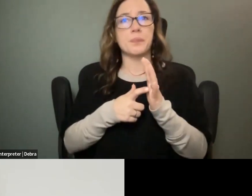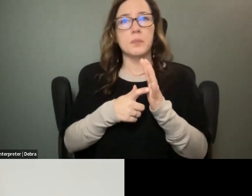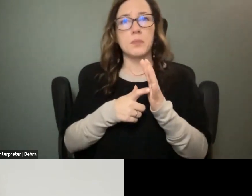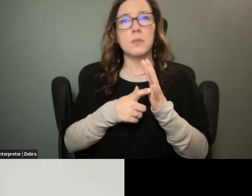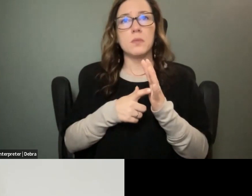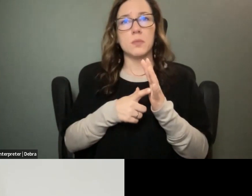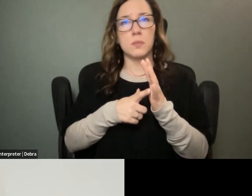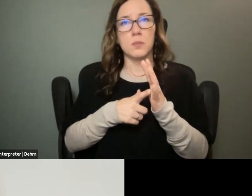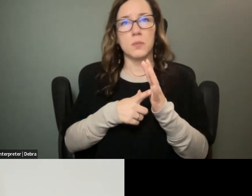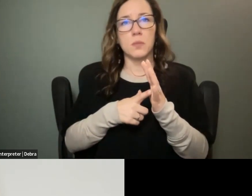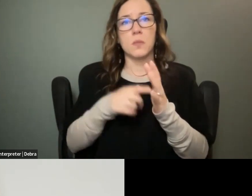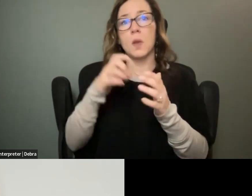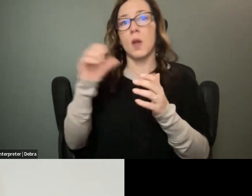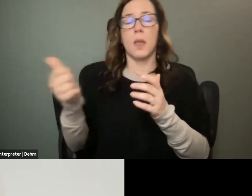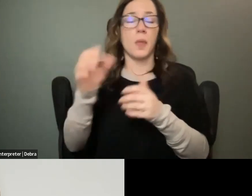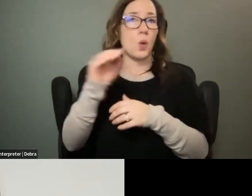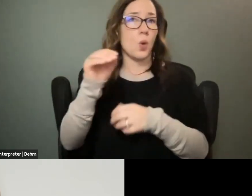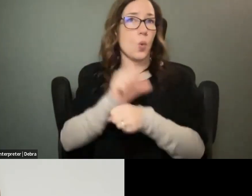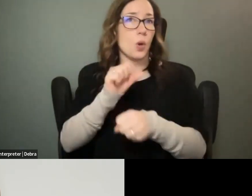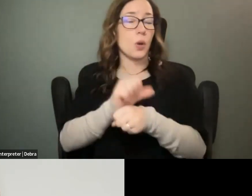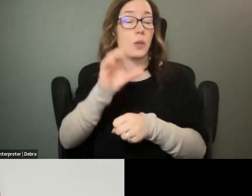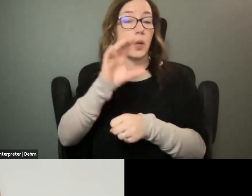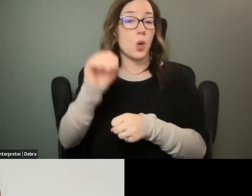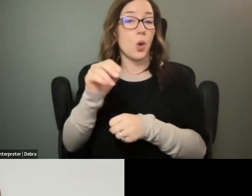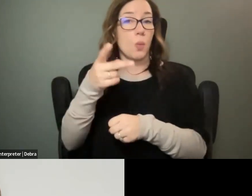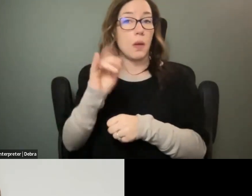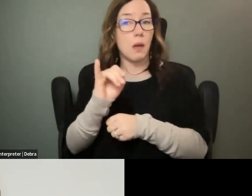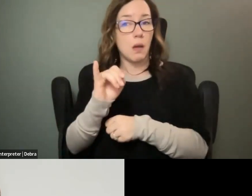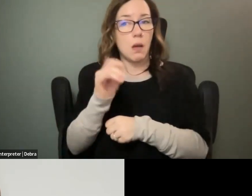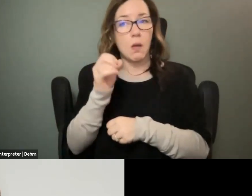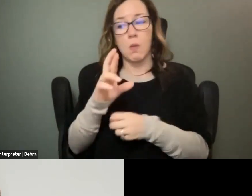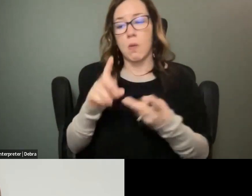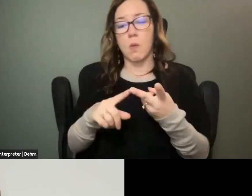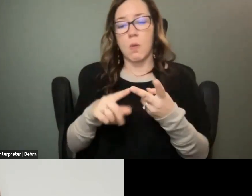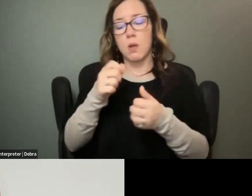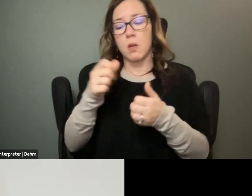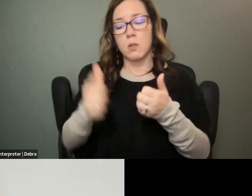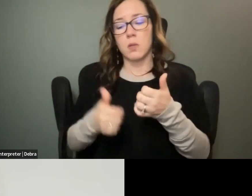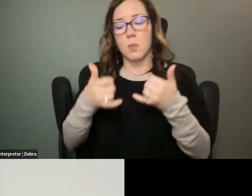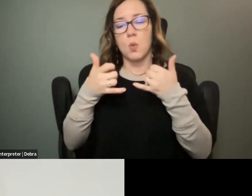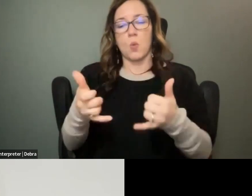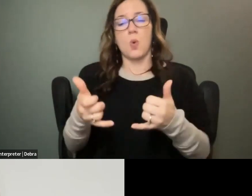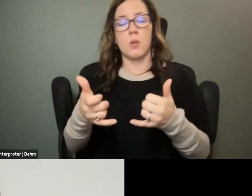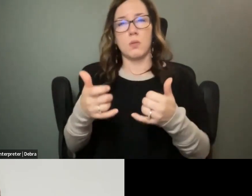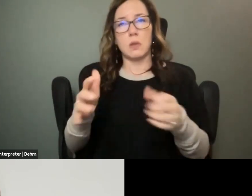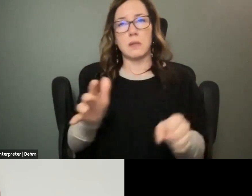having other colleagues as a co-pi or a sub award that's entirely up to you and